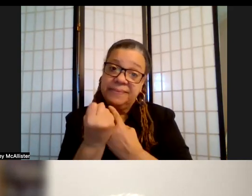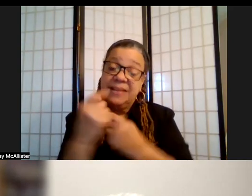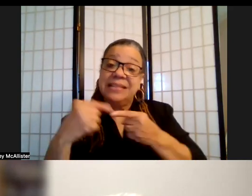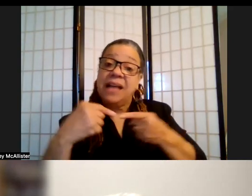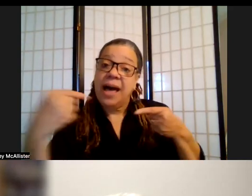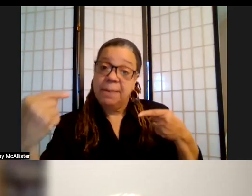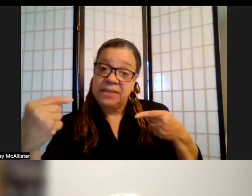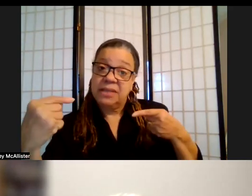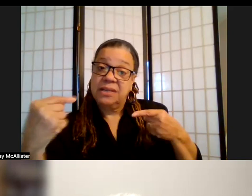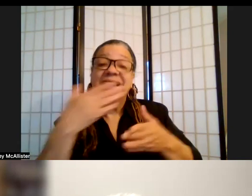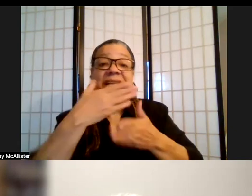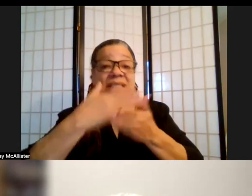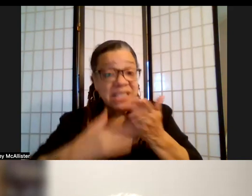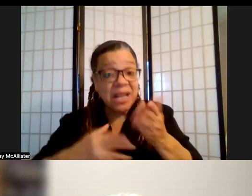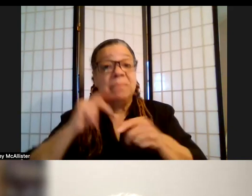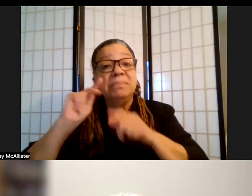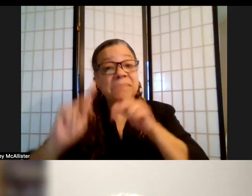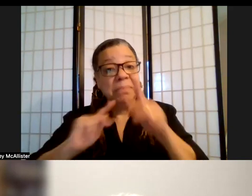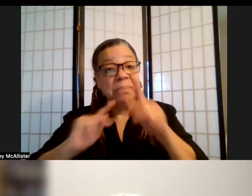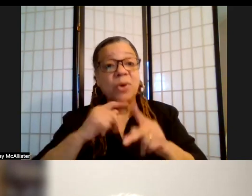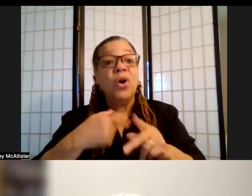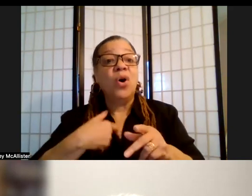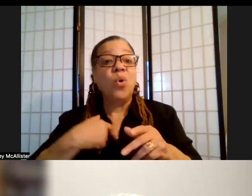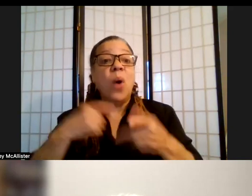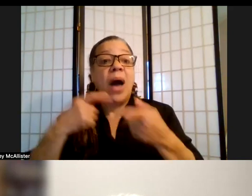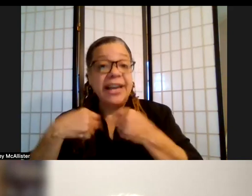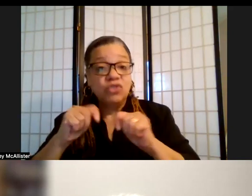there are people who I tried to sort of list, and name in my book,